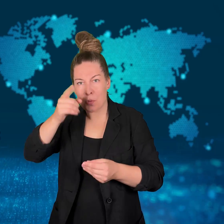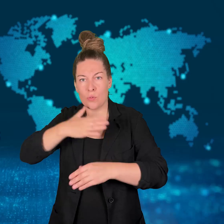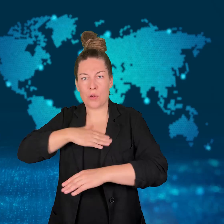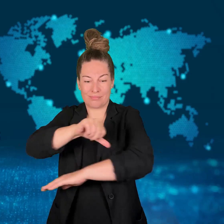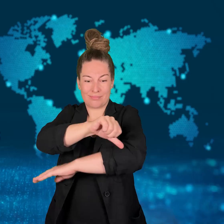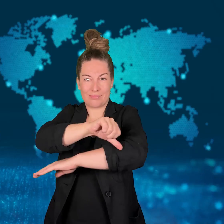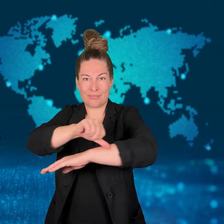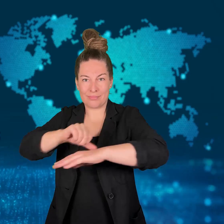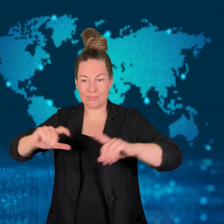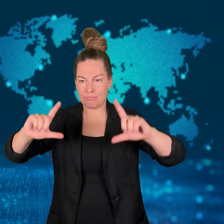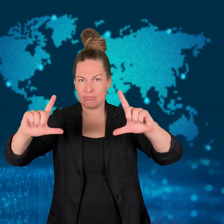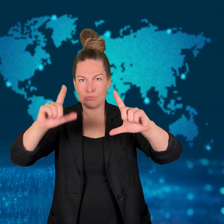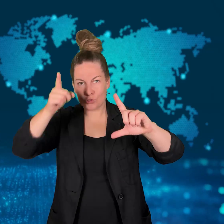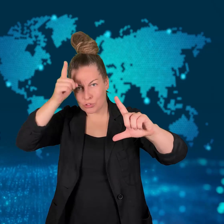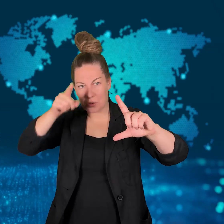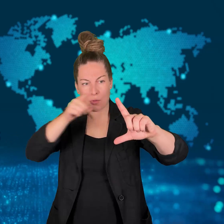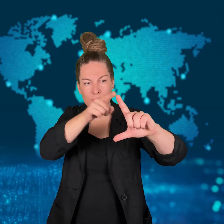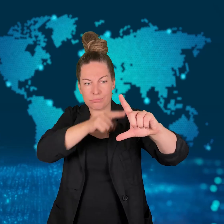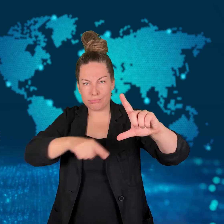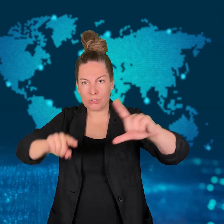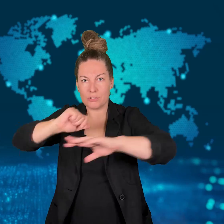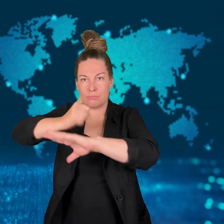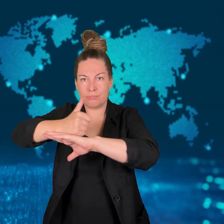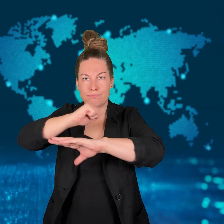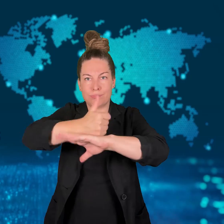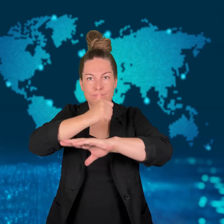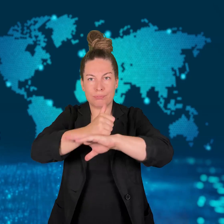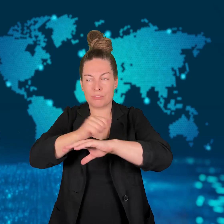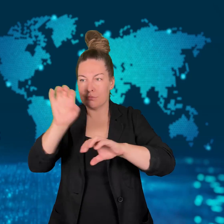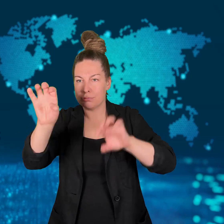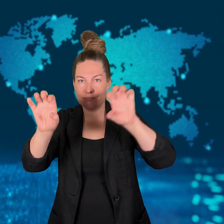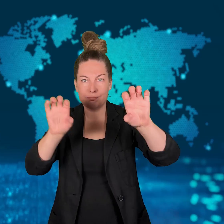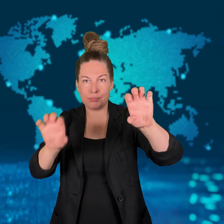on the borders with nine neighboring countries -